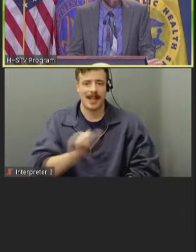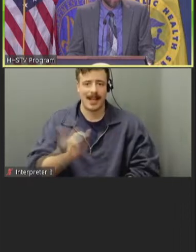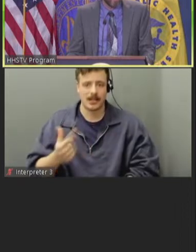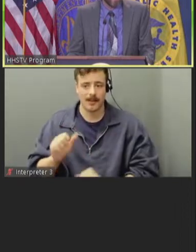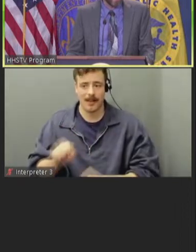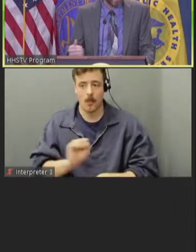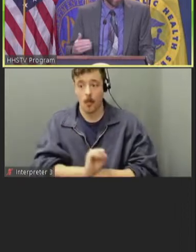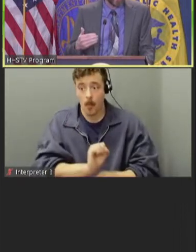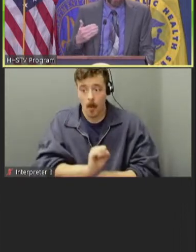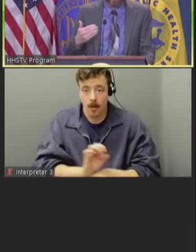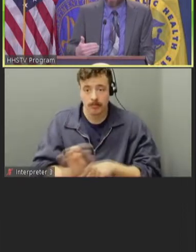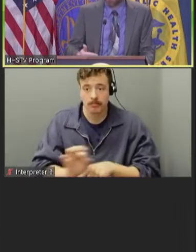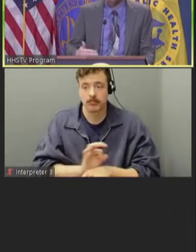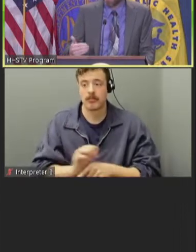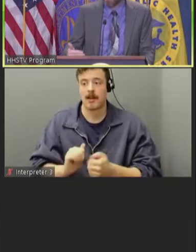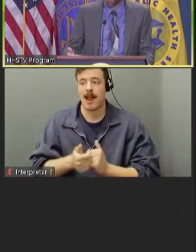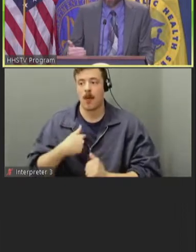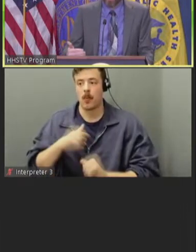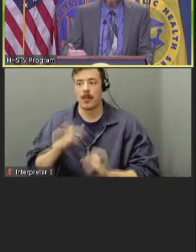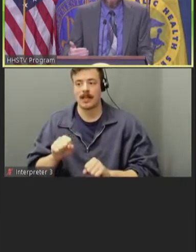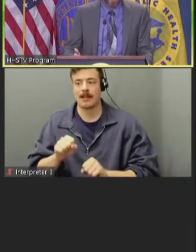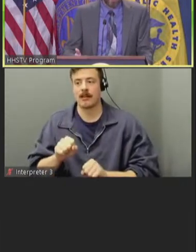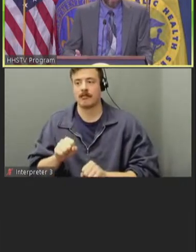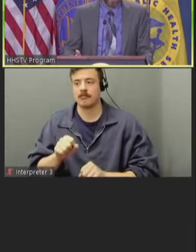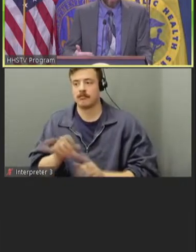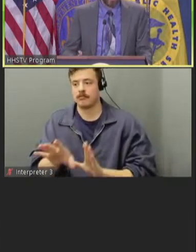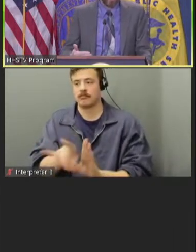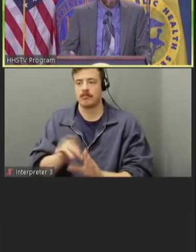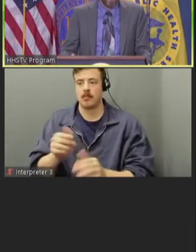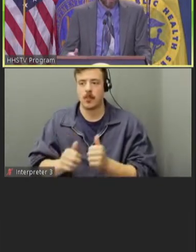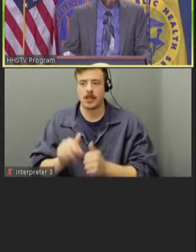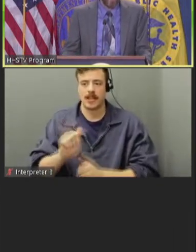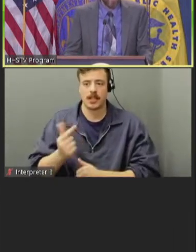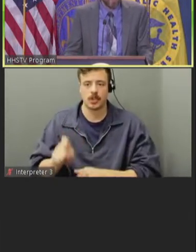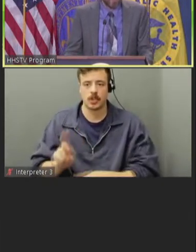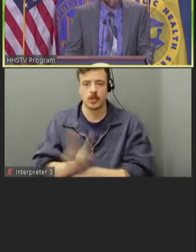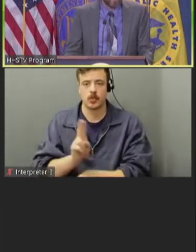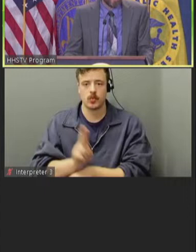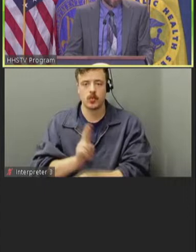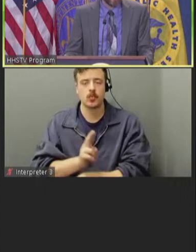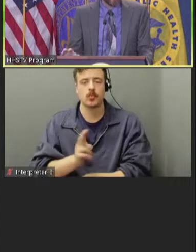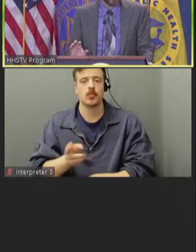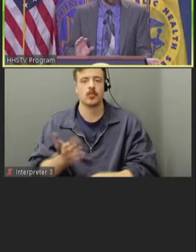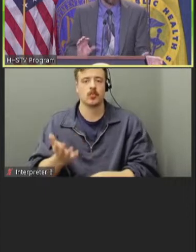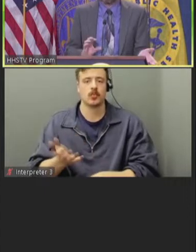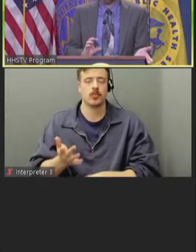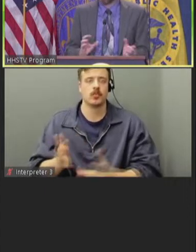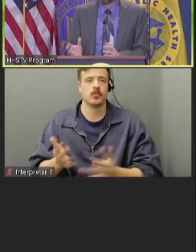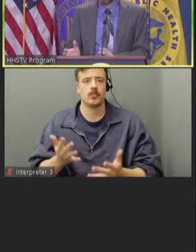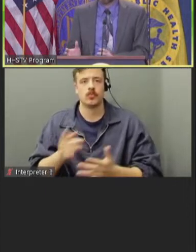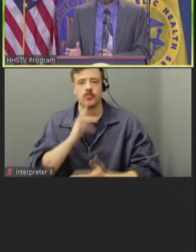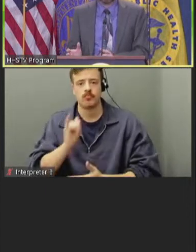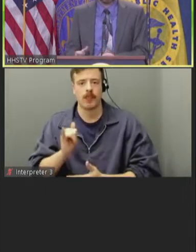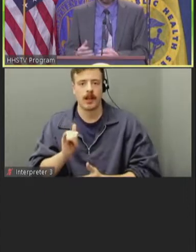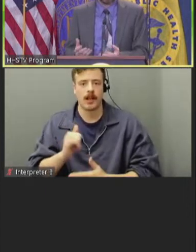and how we can rationally select which adjuvant should be used to really maximize the effect